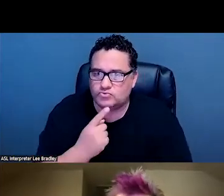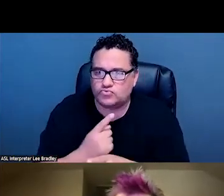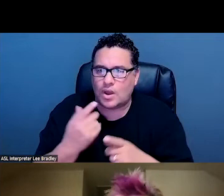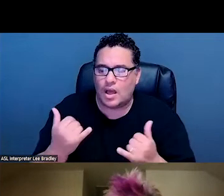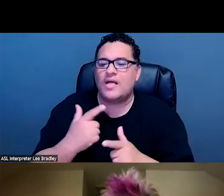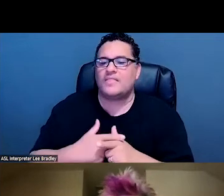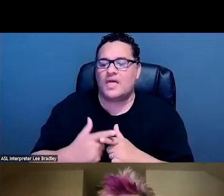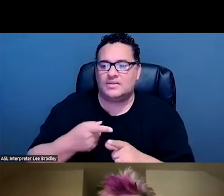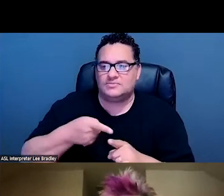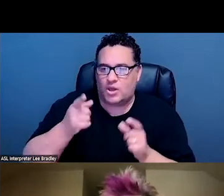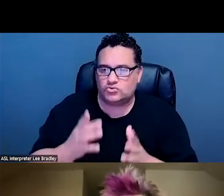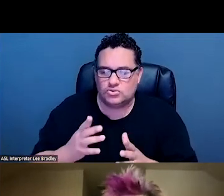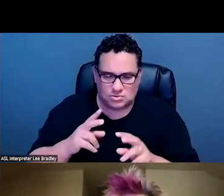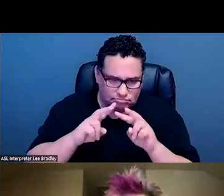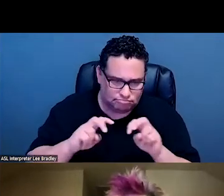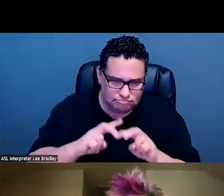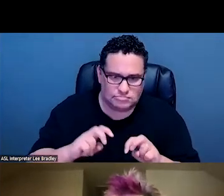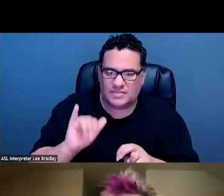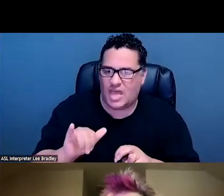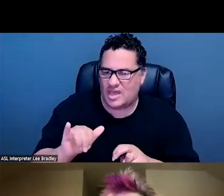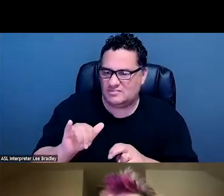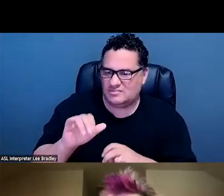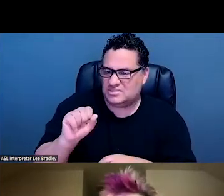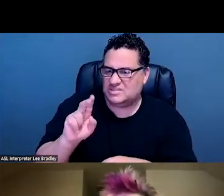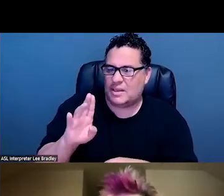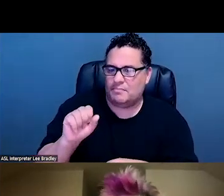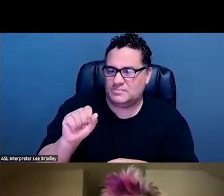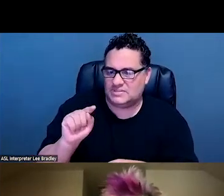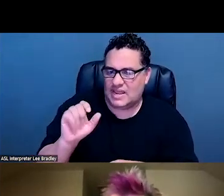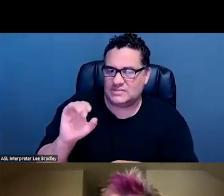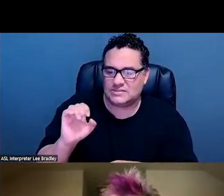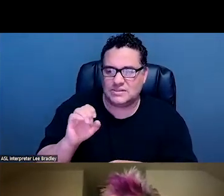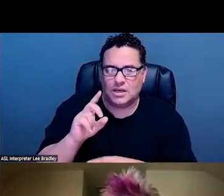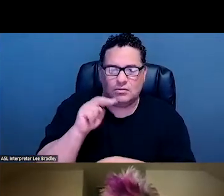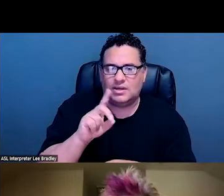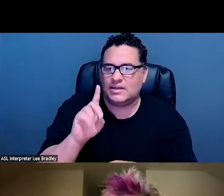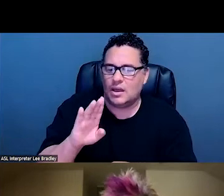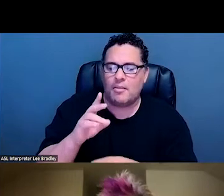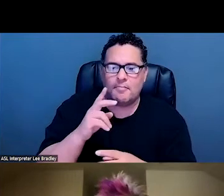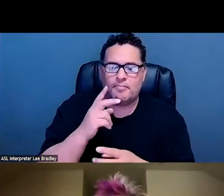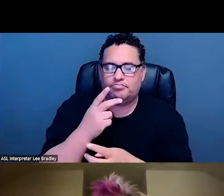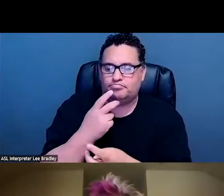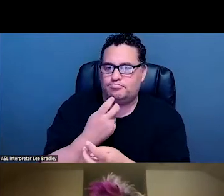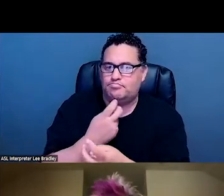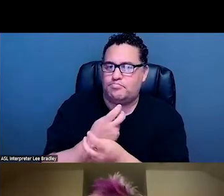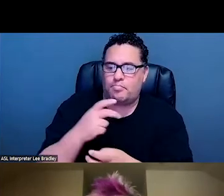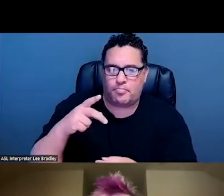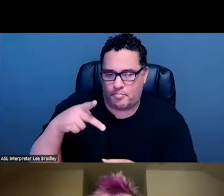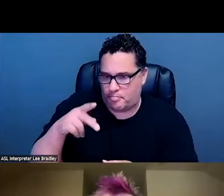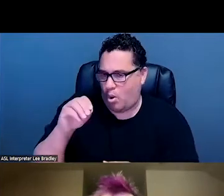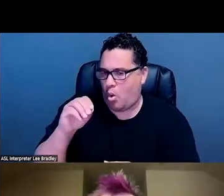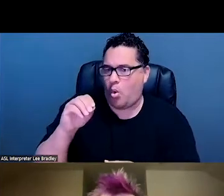UP THE SUBSTANCE IN A DATABASE CALLED, POISON DEX OWNED BY IBM. POISONDEX CONTAINS OVER A MILLION,